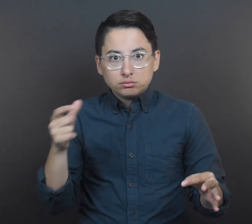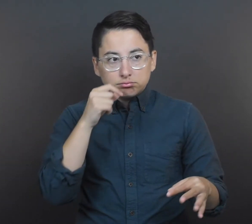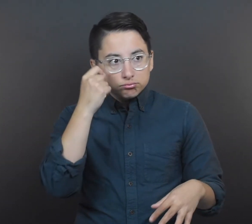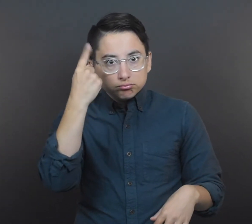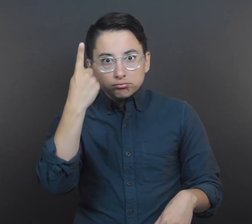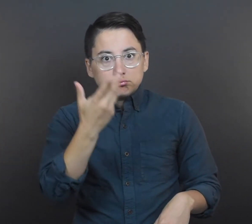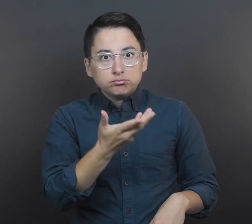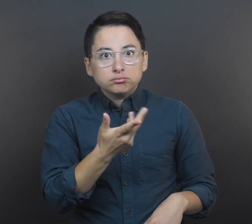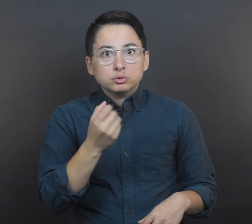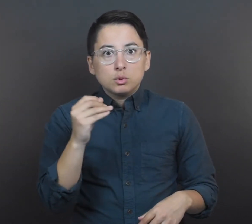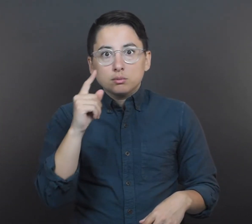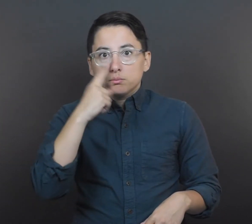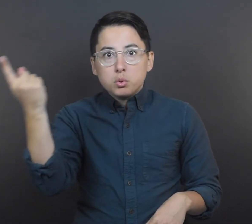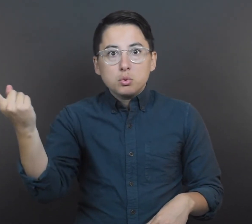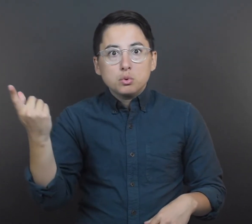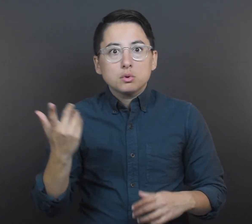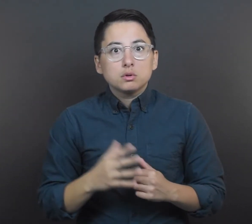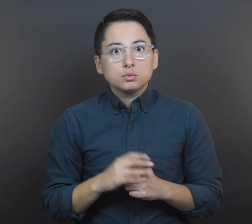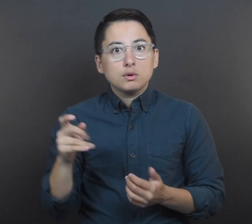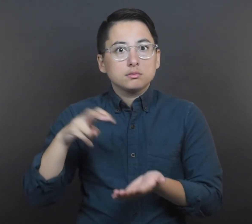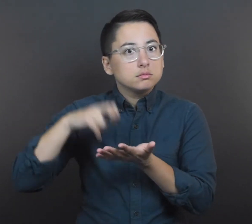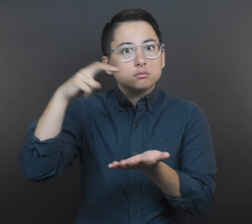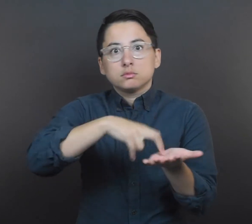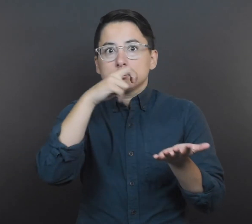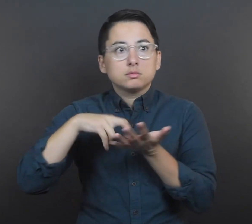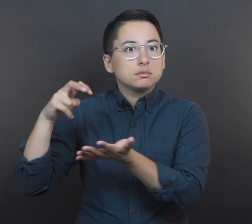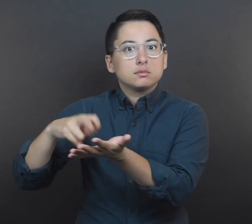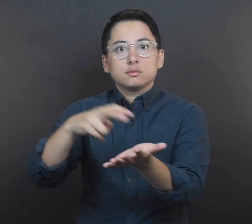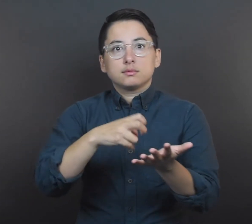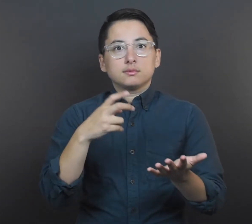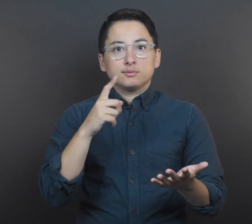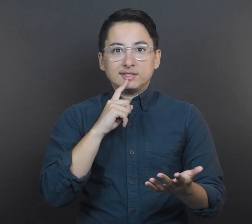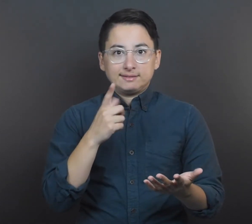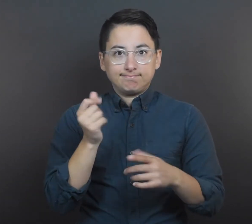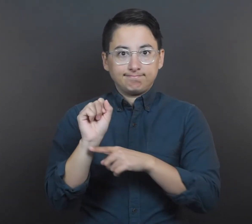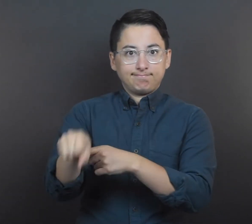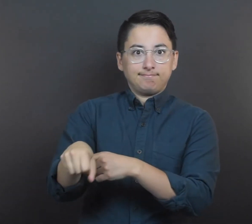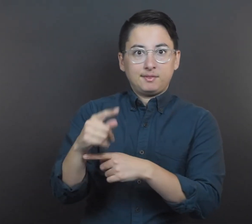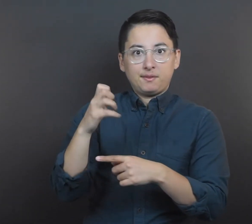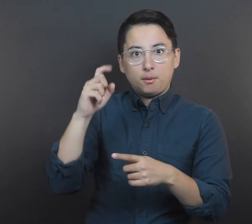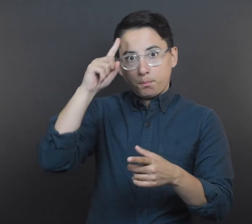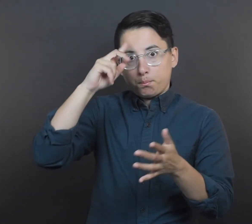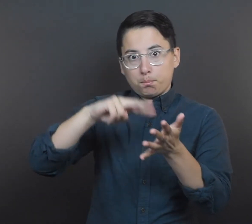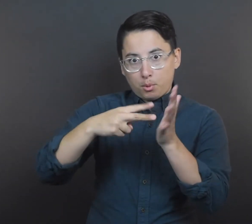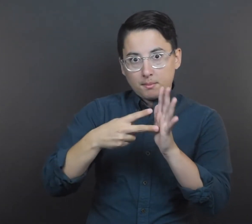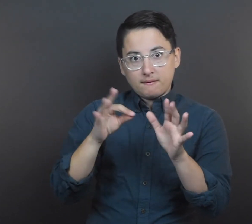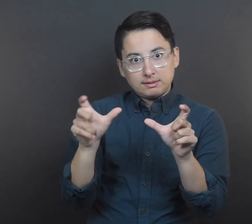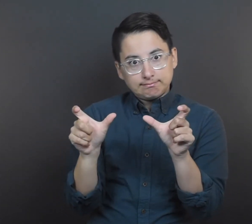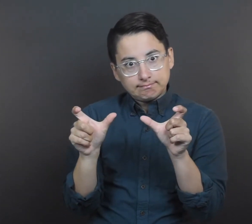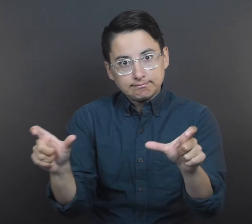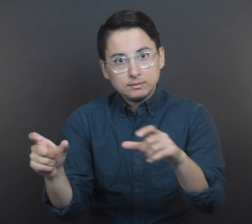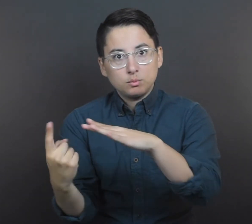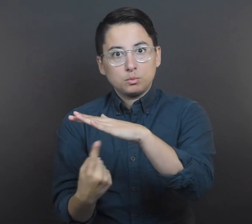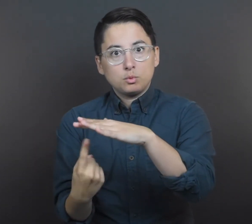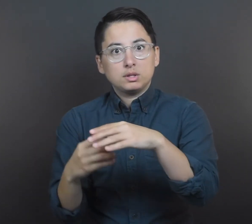A solution was quickly found, wristbands were distributed specifically colored to correspond